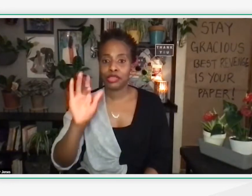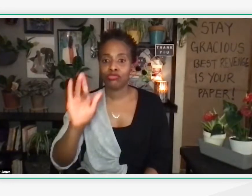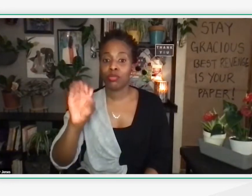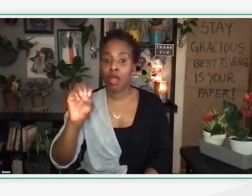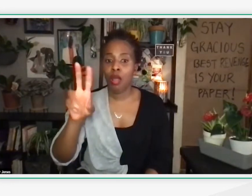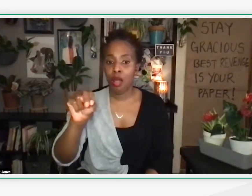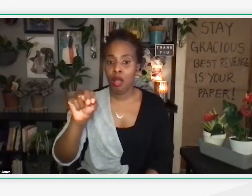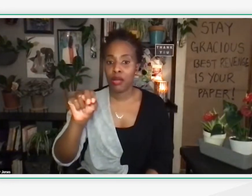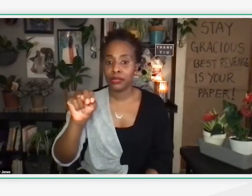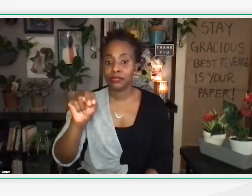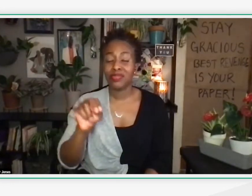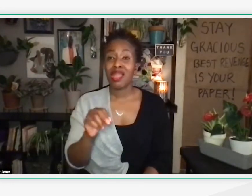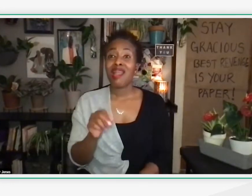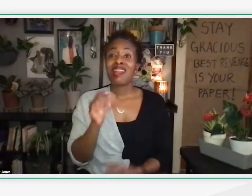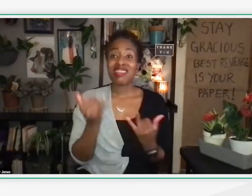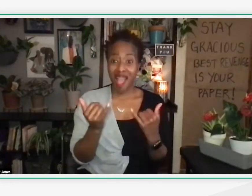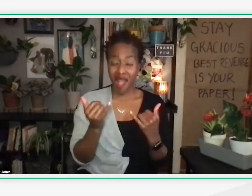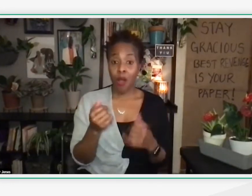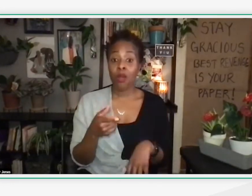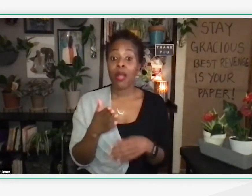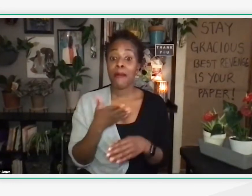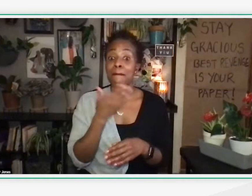the icon with a CC, closed caption. Click on that.